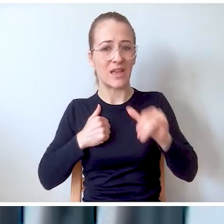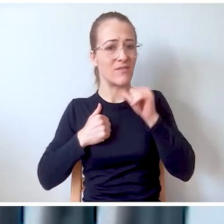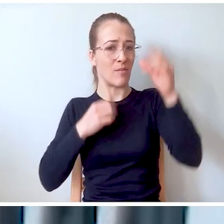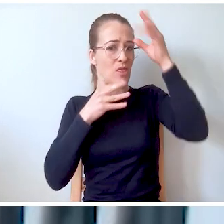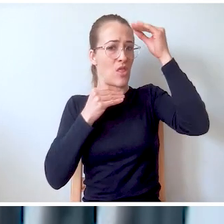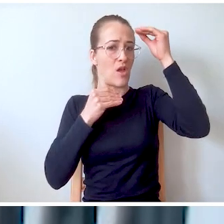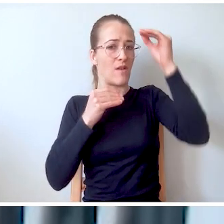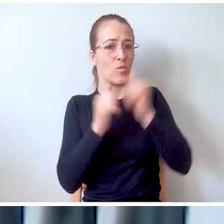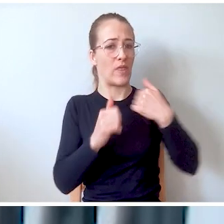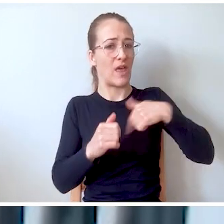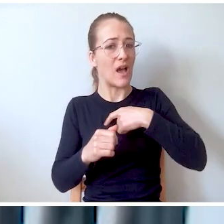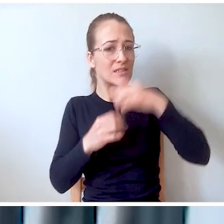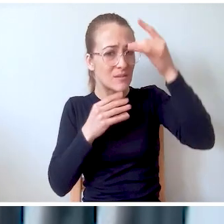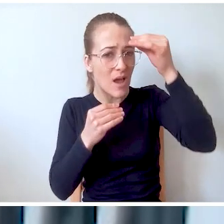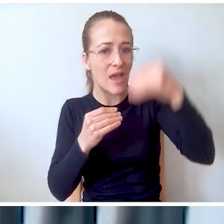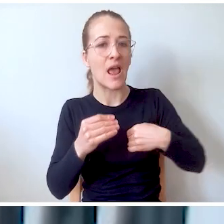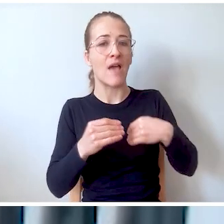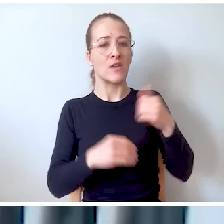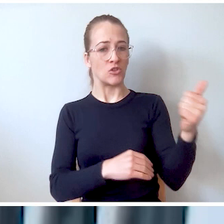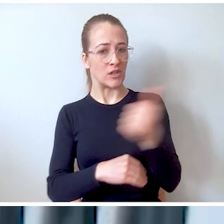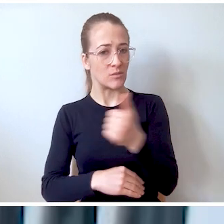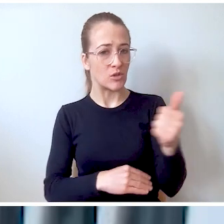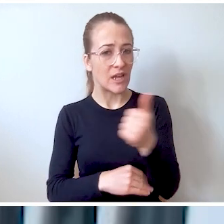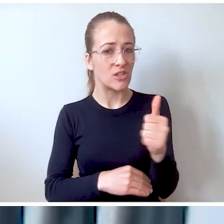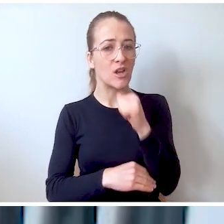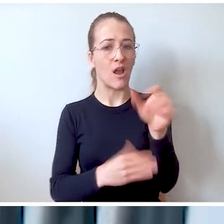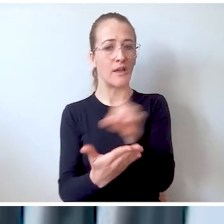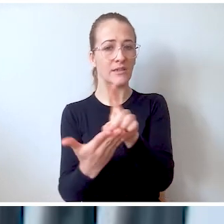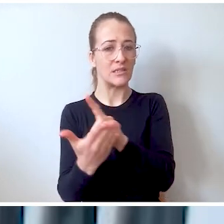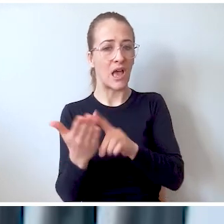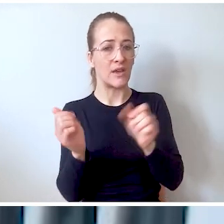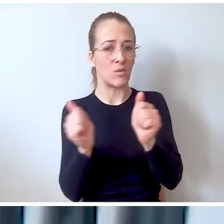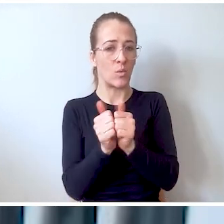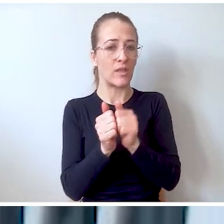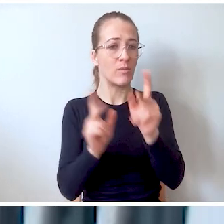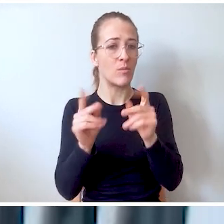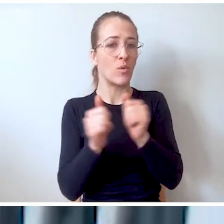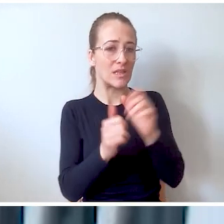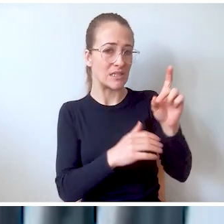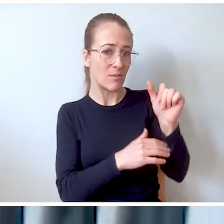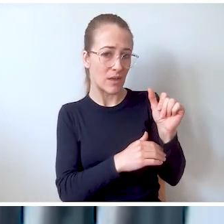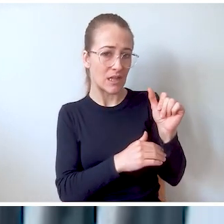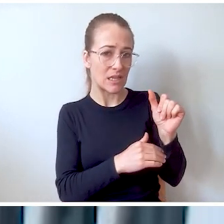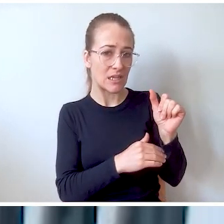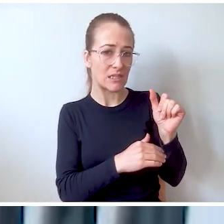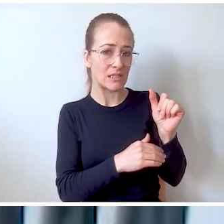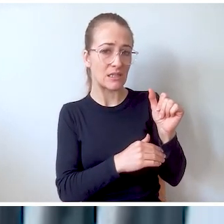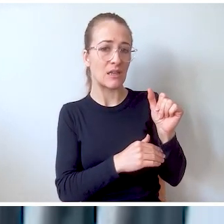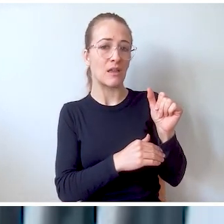We have modes of transportation that have not been designed with people with disabilities in mind.